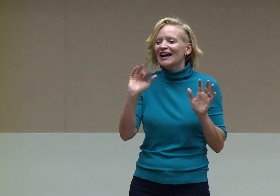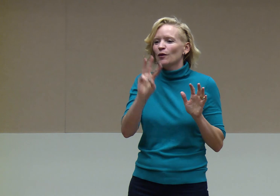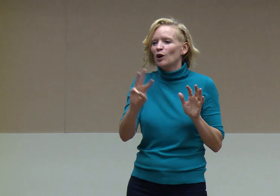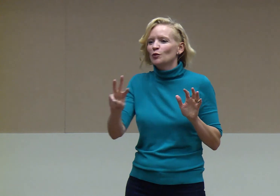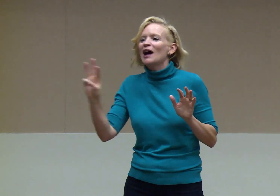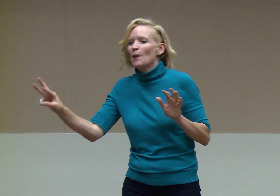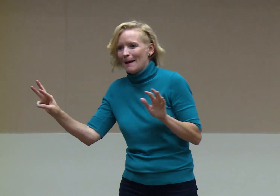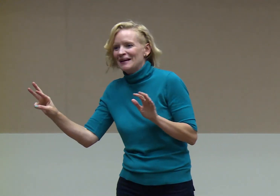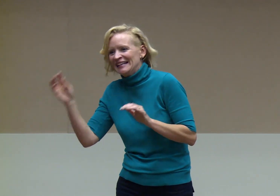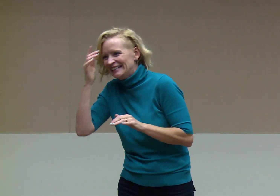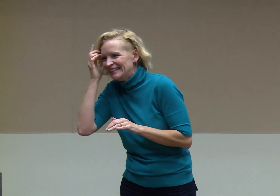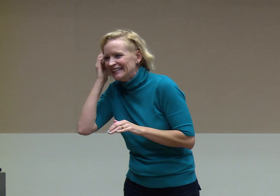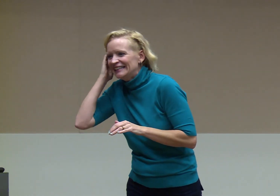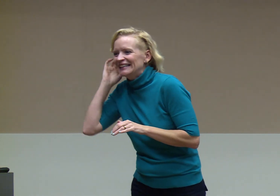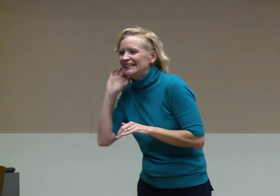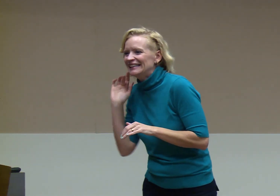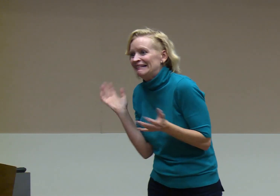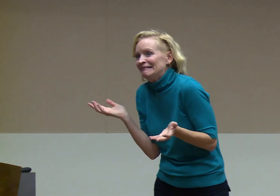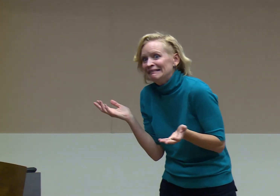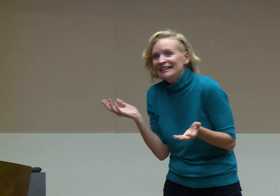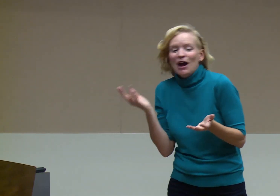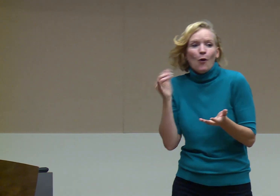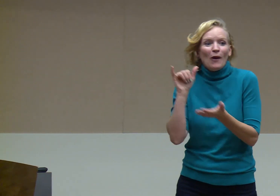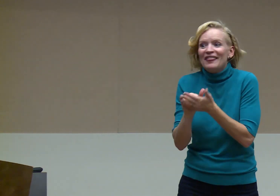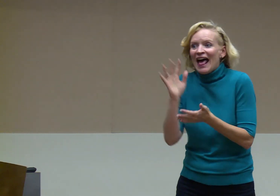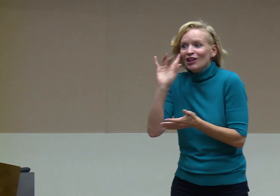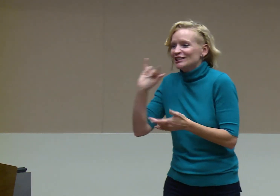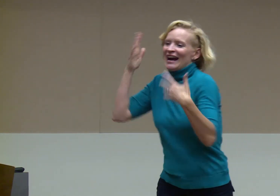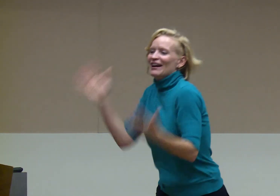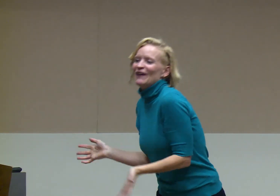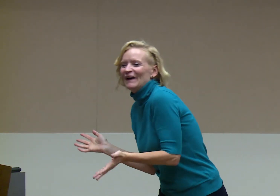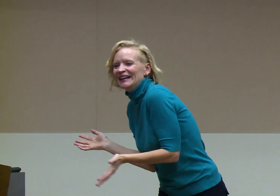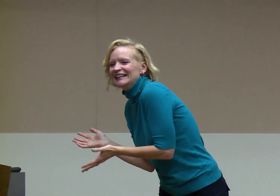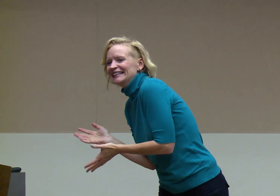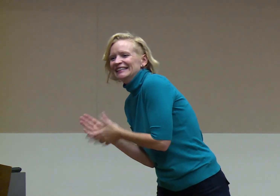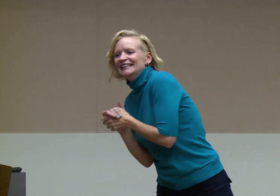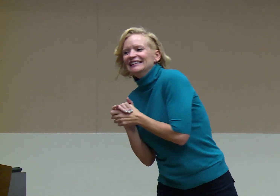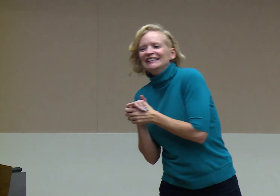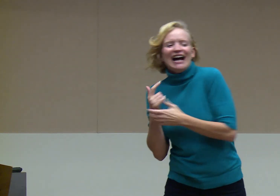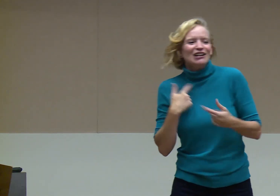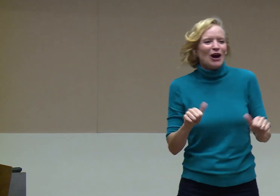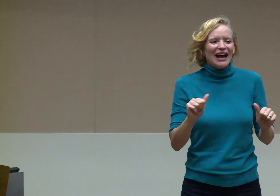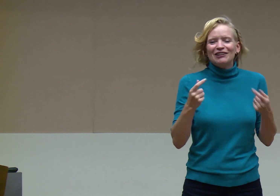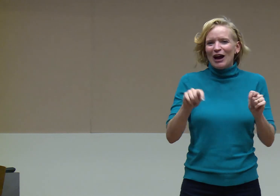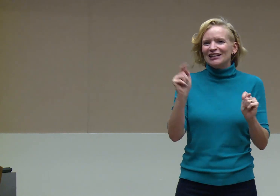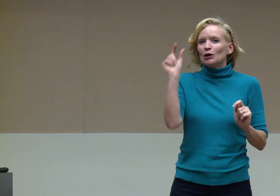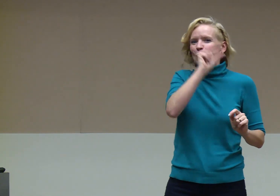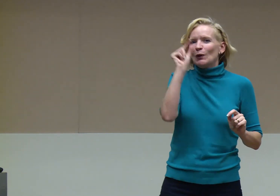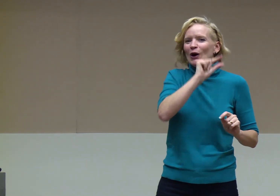Where is the dictionary? In your brain. Or try and think of a website, what it looks like. I don't know. I don't know what it looks like.